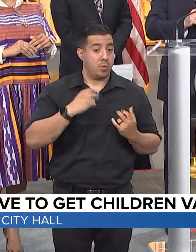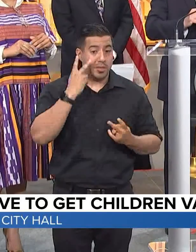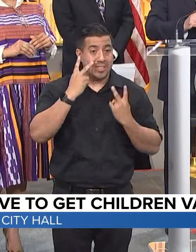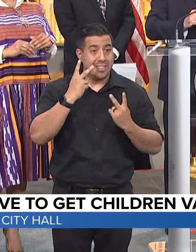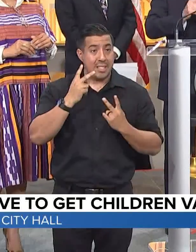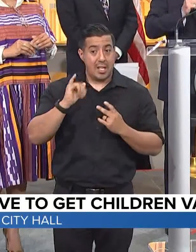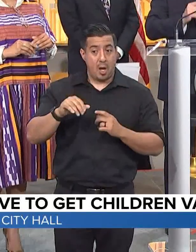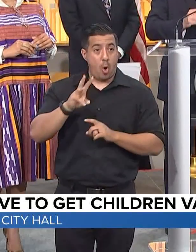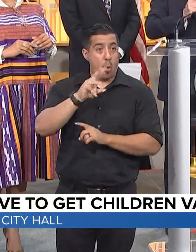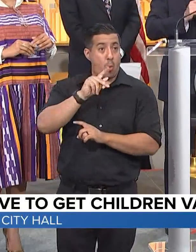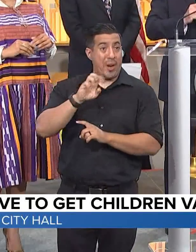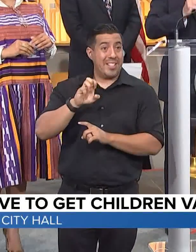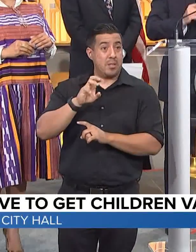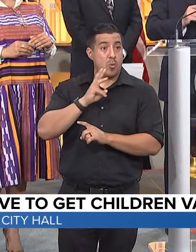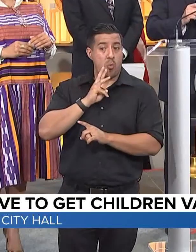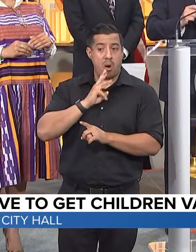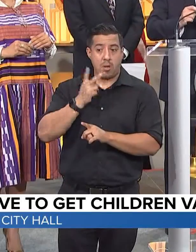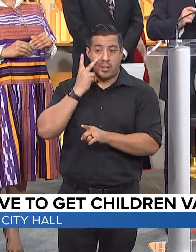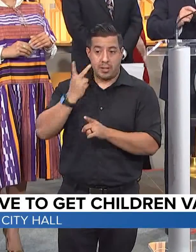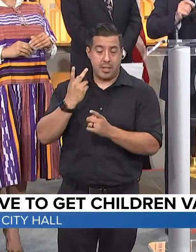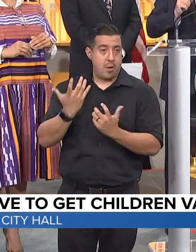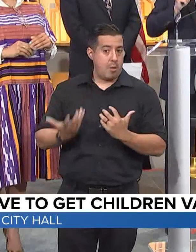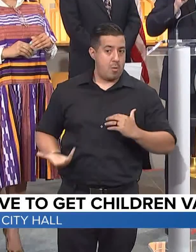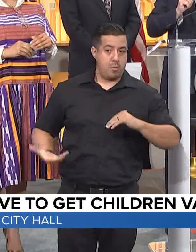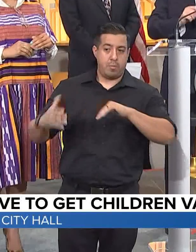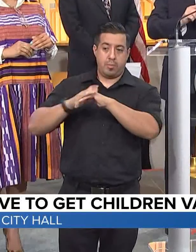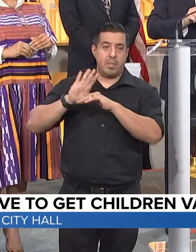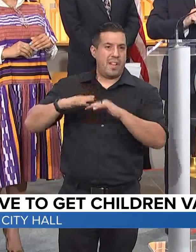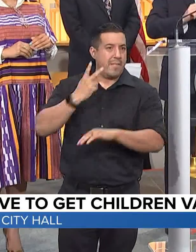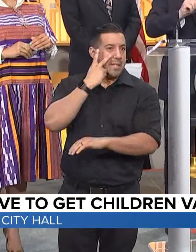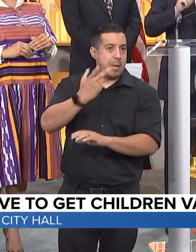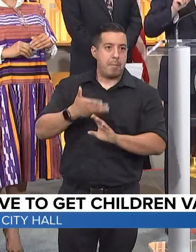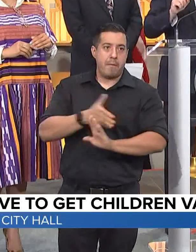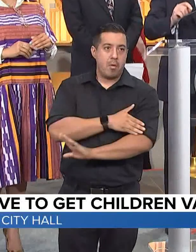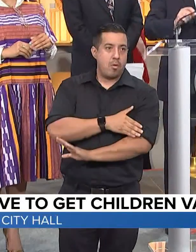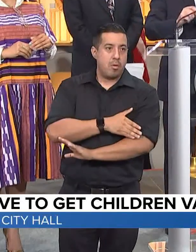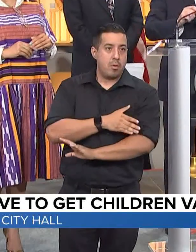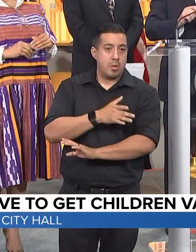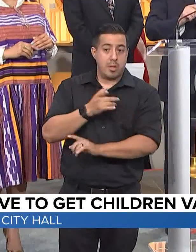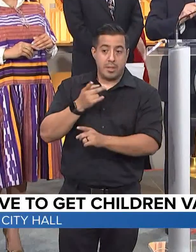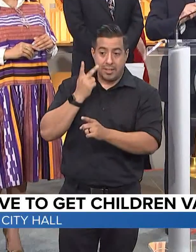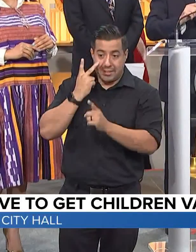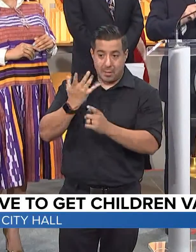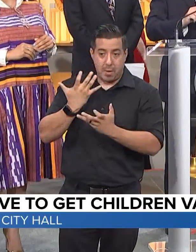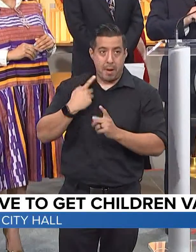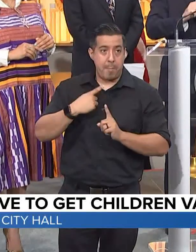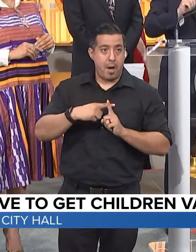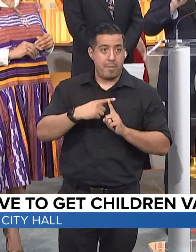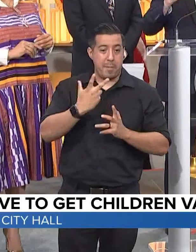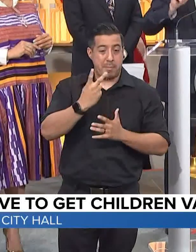wastewater that we have never seen before. And the wastewater predicts what will see in positive ITI by about two weeks.